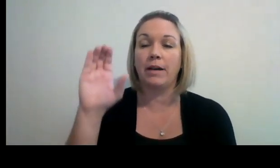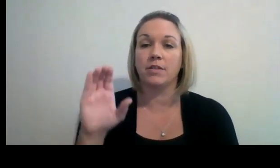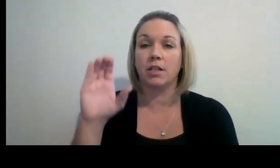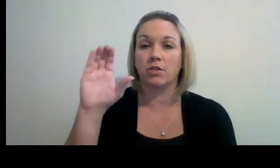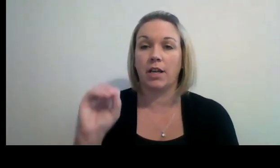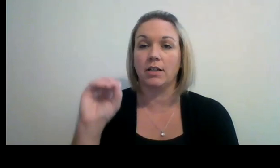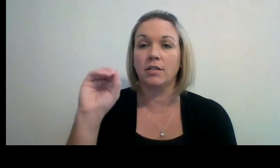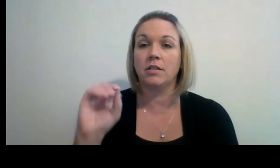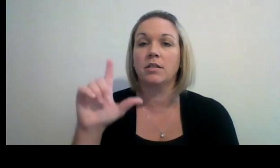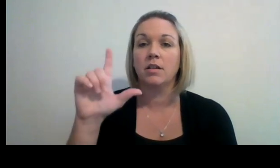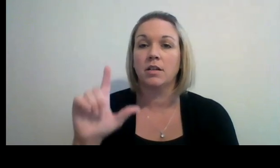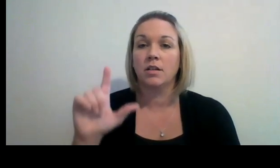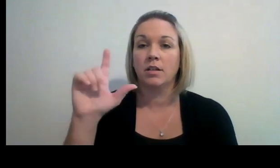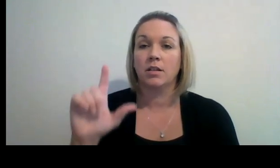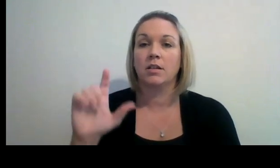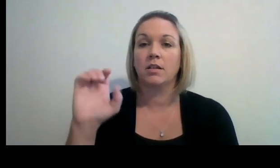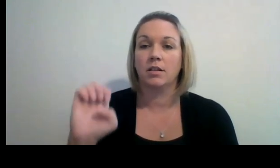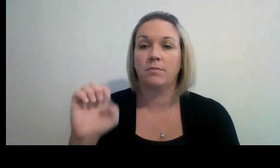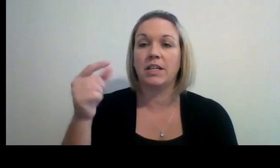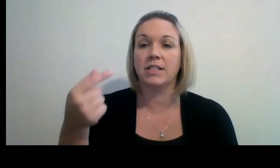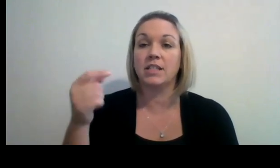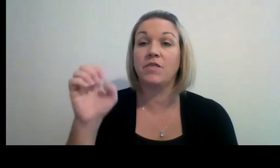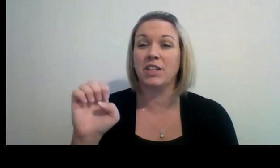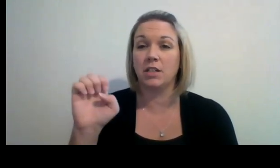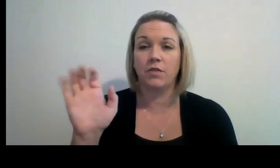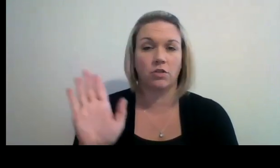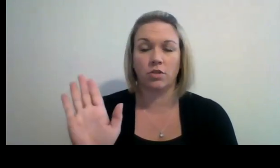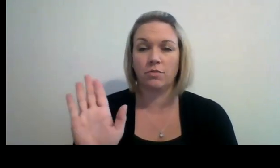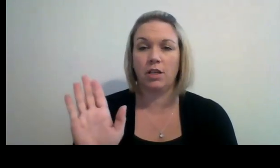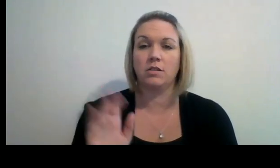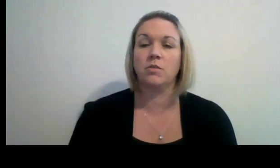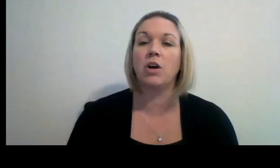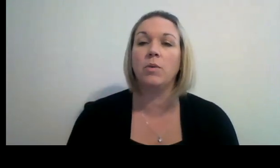bouncing your hand because that's very difficult to read. So we don't want